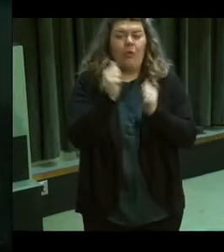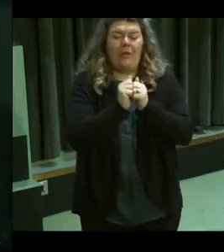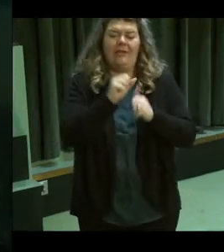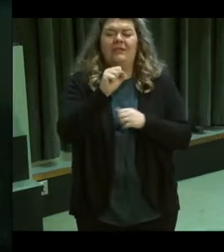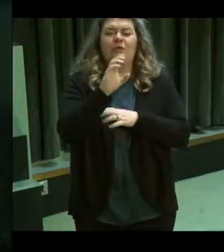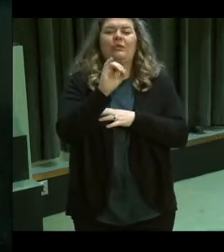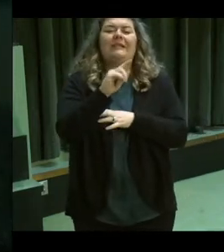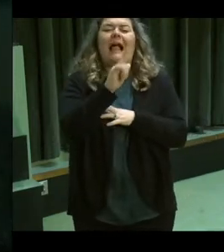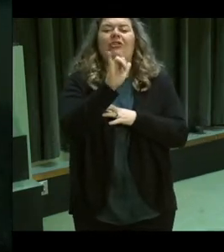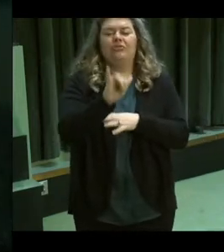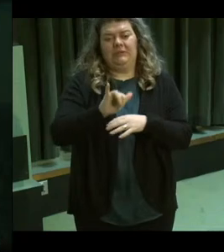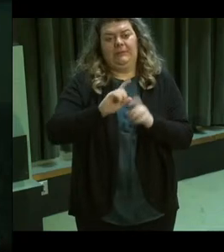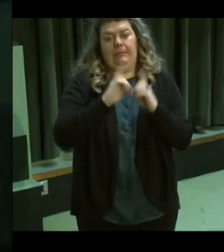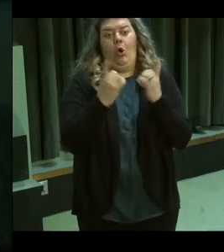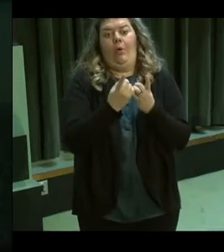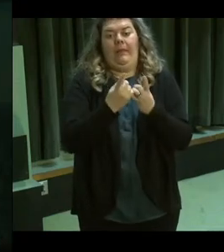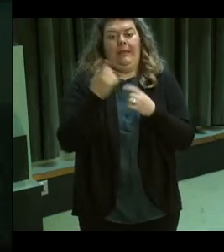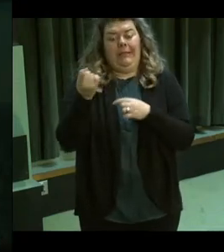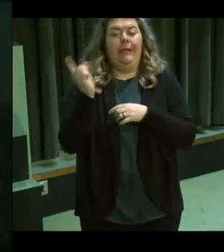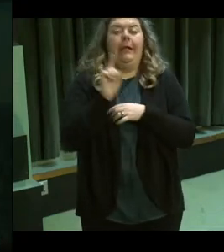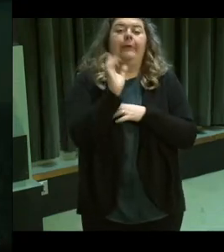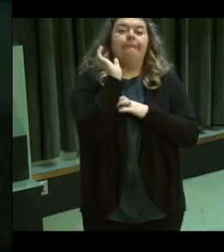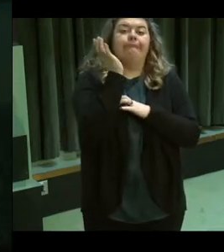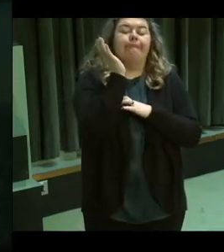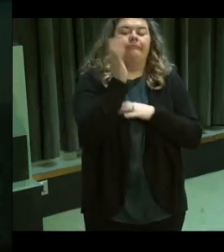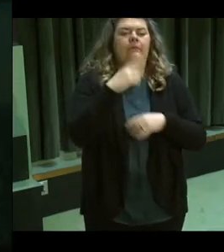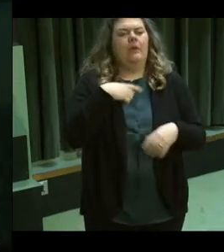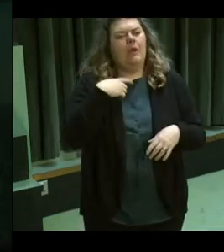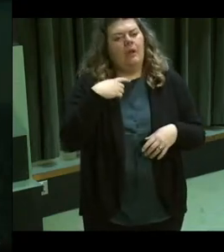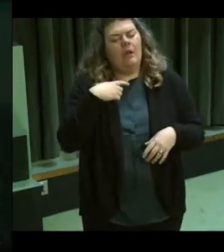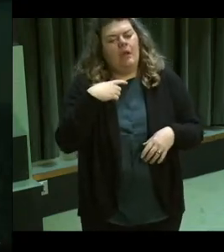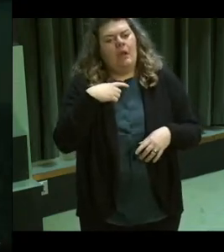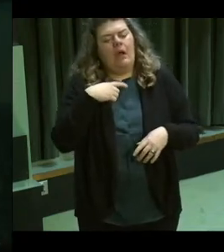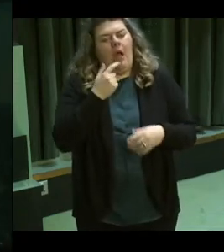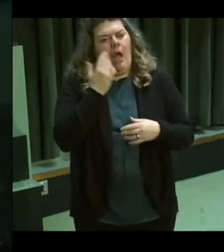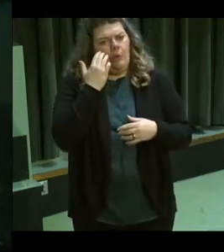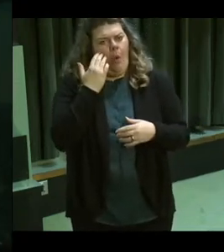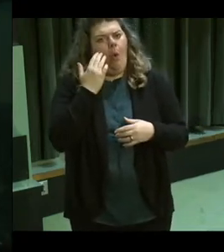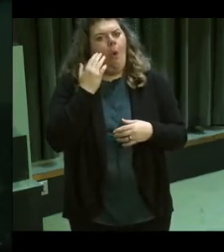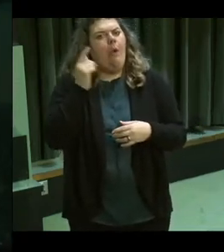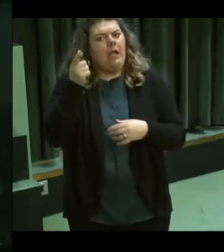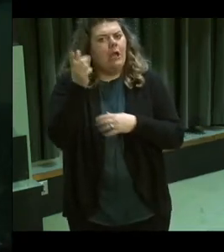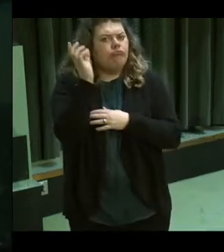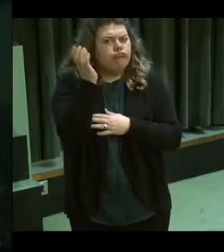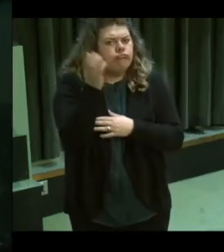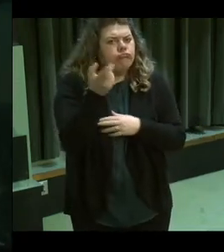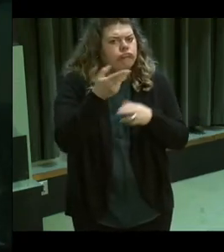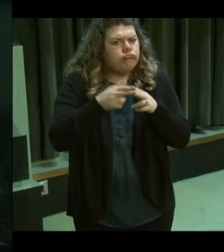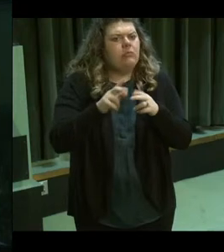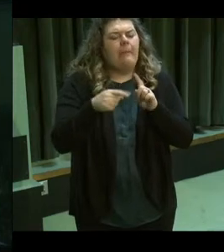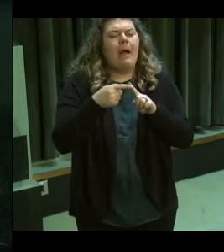department. And I know that one